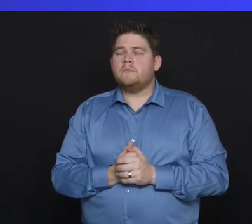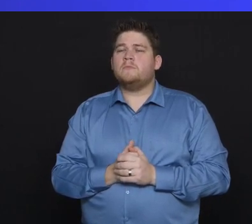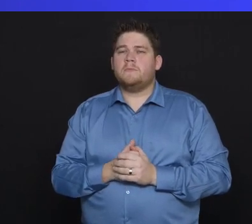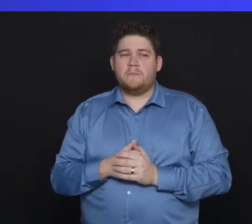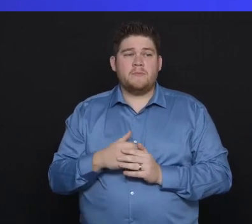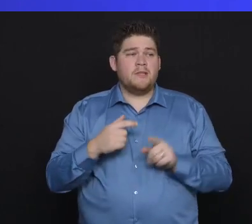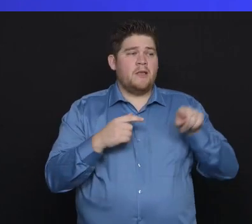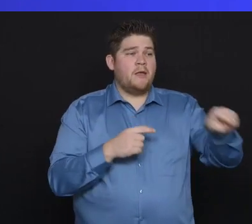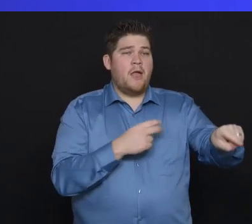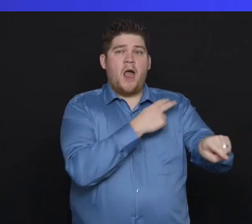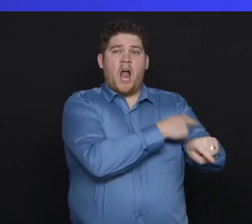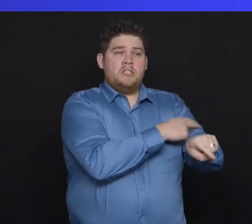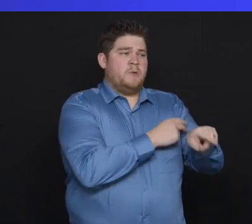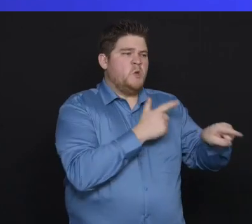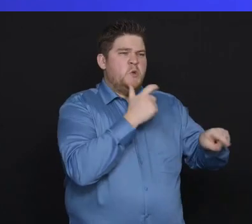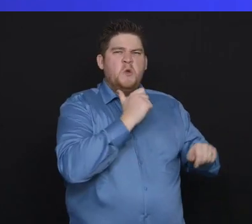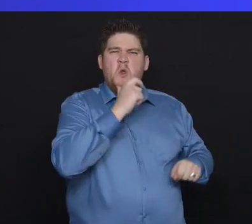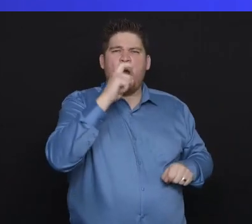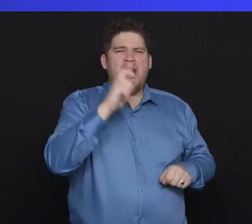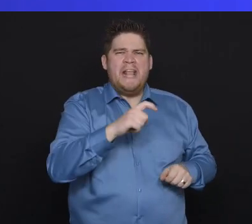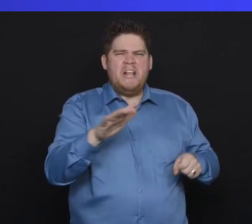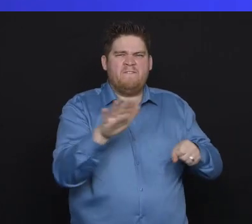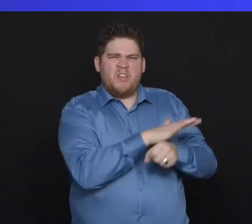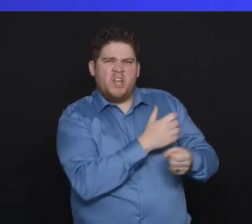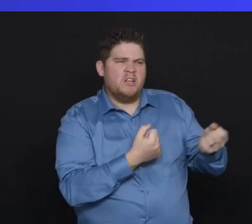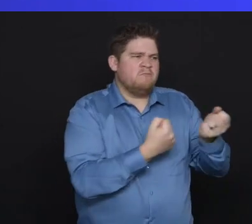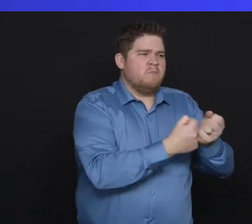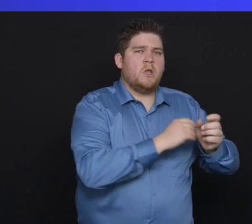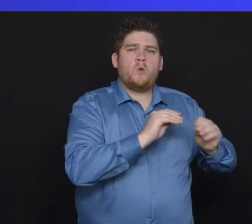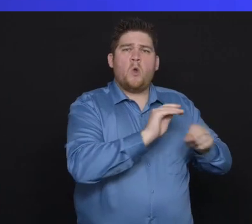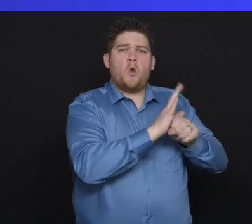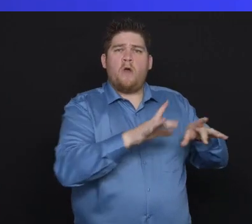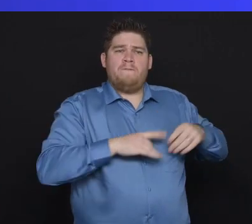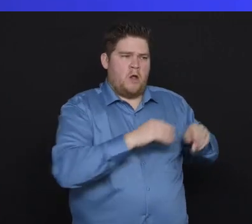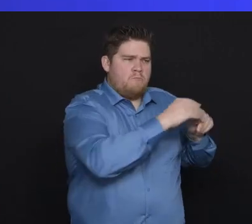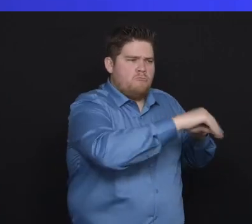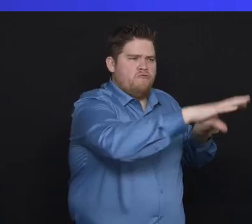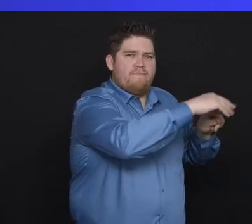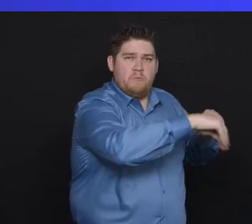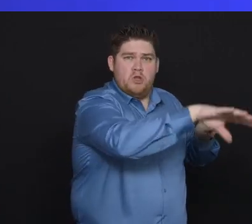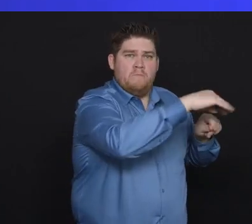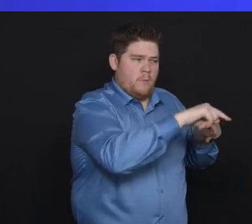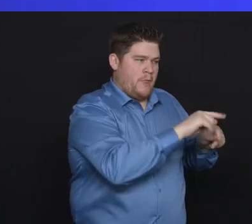MINISTER ADRIAN DIX: Yes, all the health authorities have been working to identify spaces. We